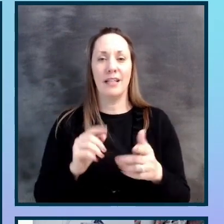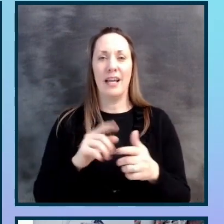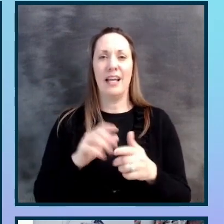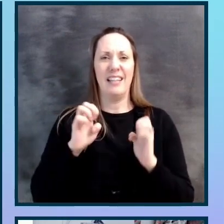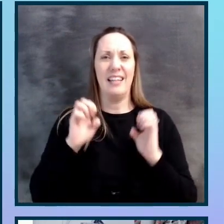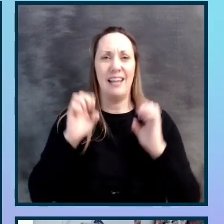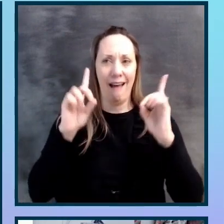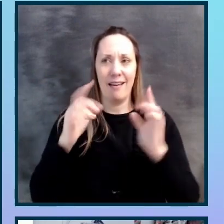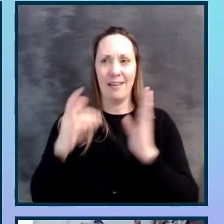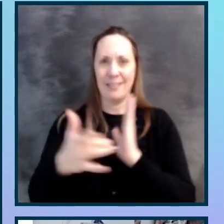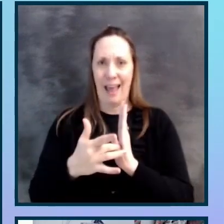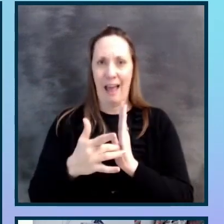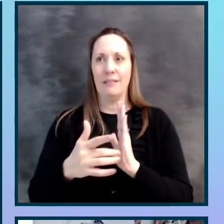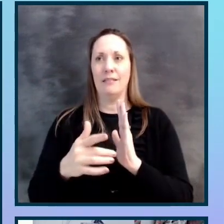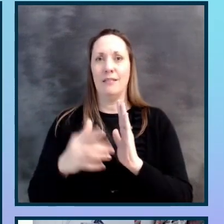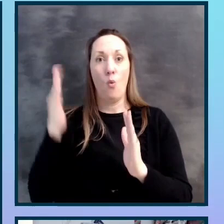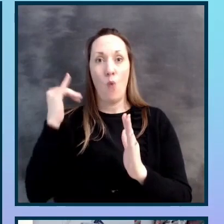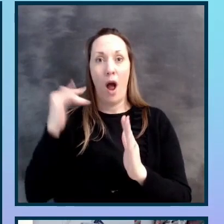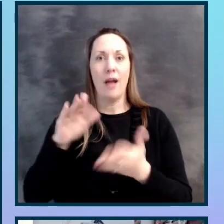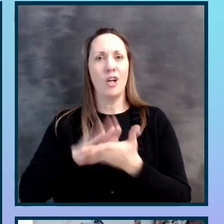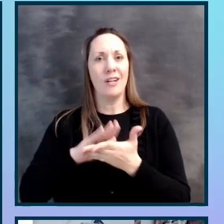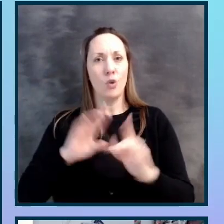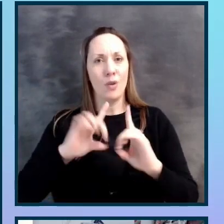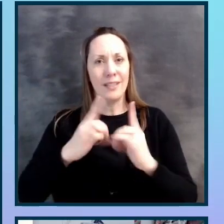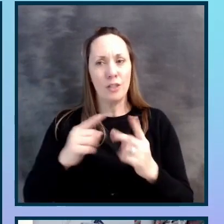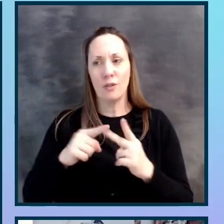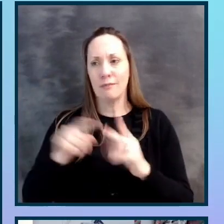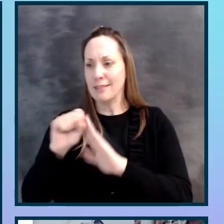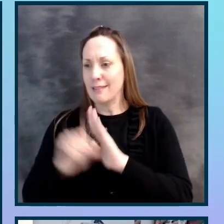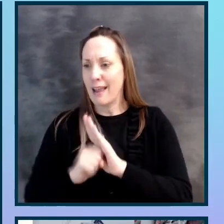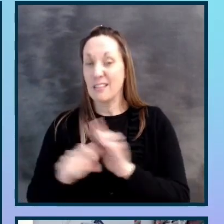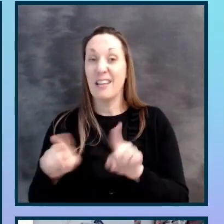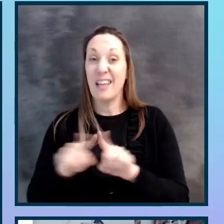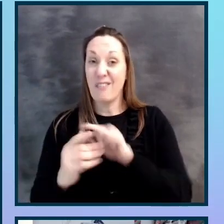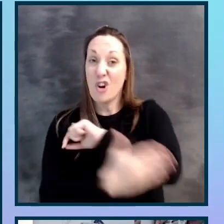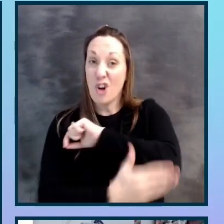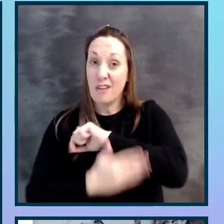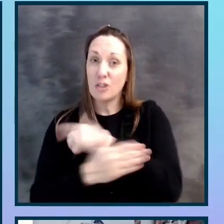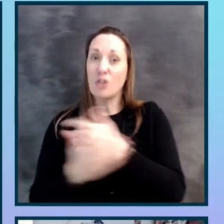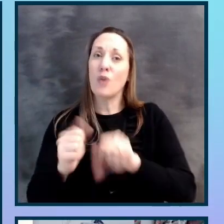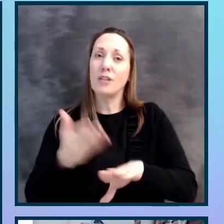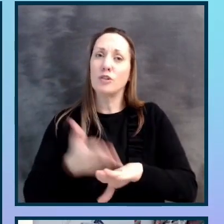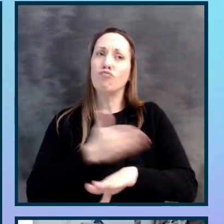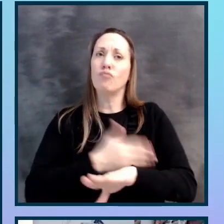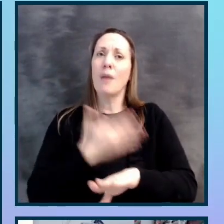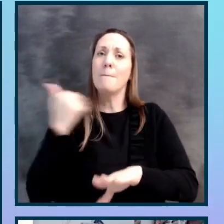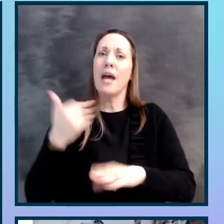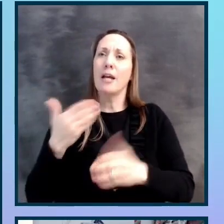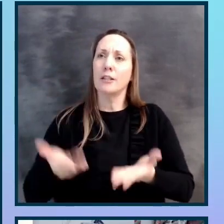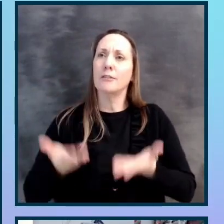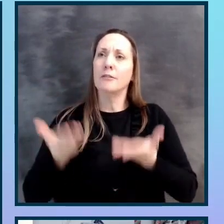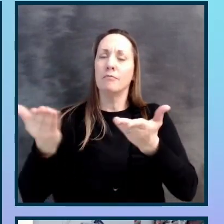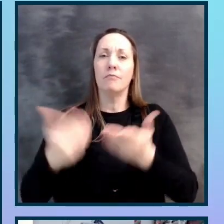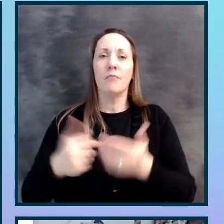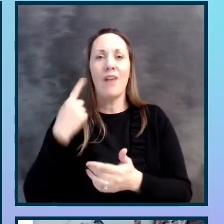because school districts, states, and even countries are trying to better serve their teachers and students.